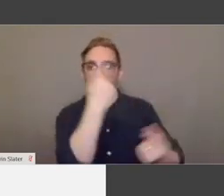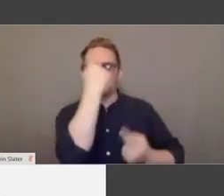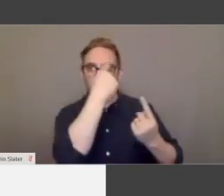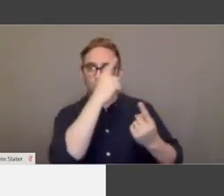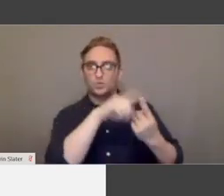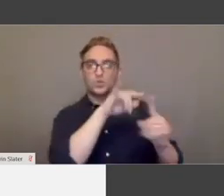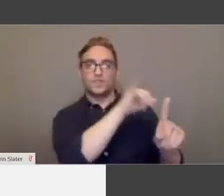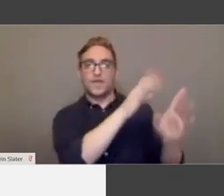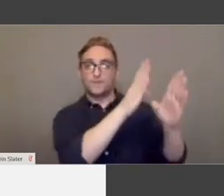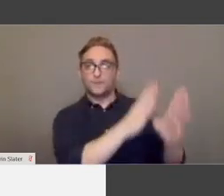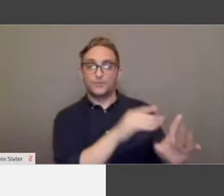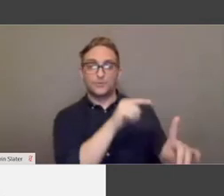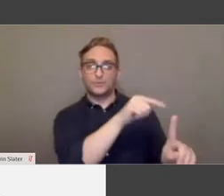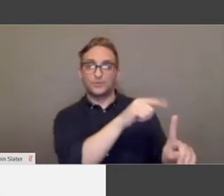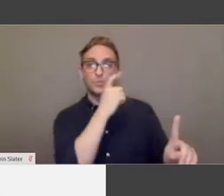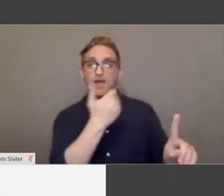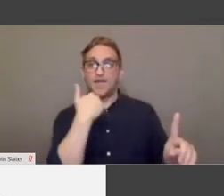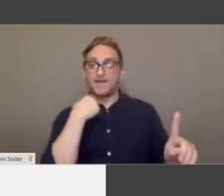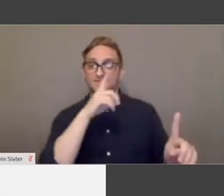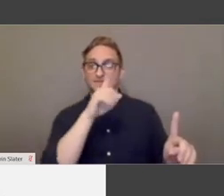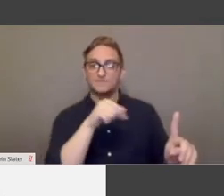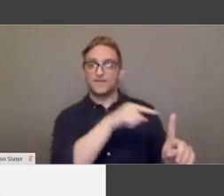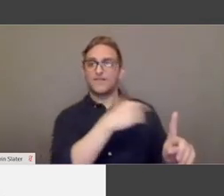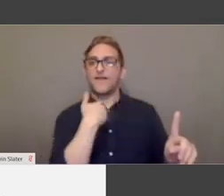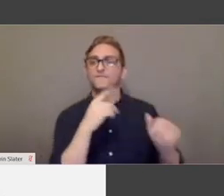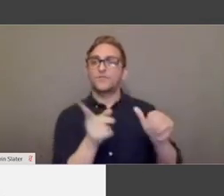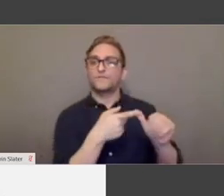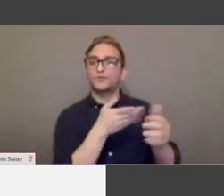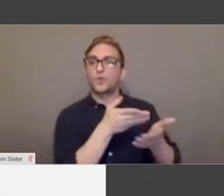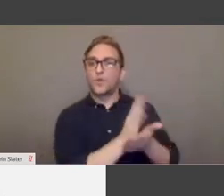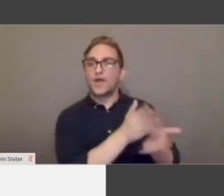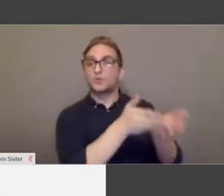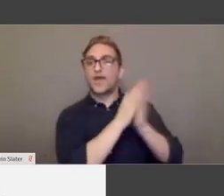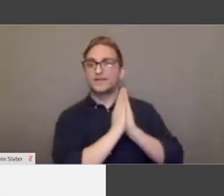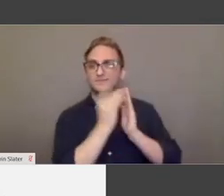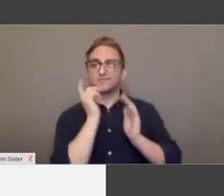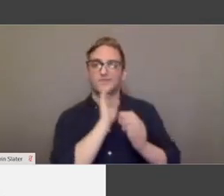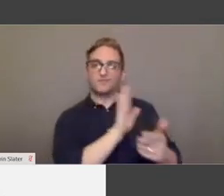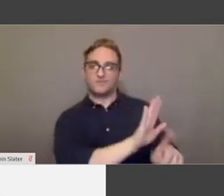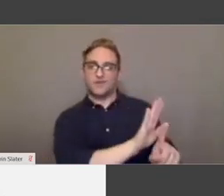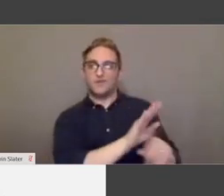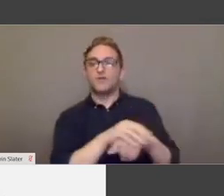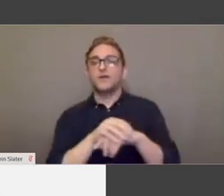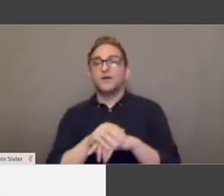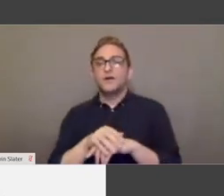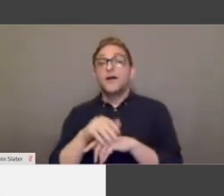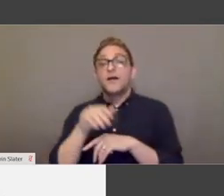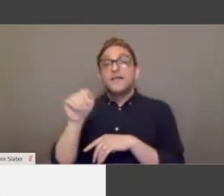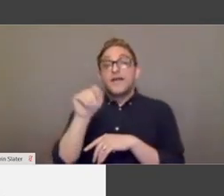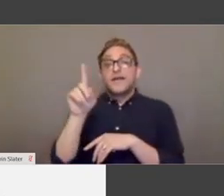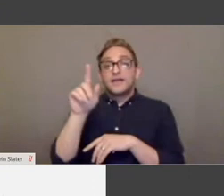with disabilities but the ADA does permit the state or local government or medical provider